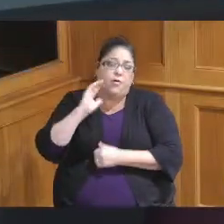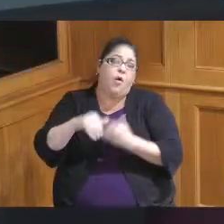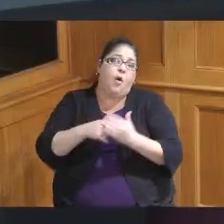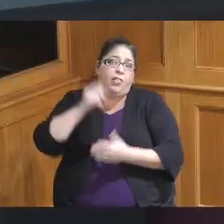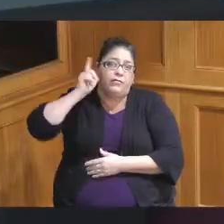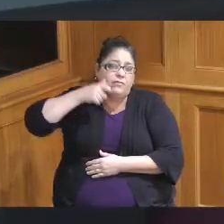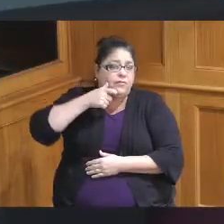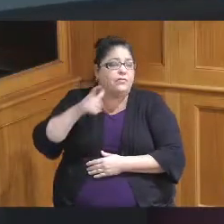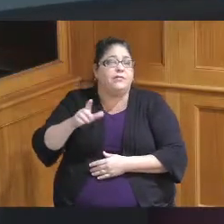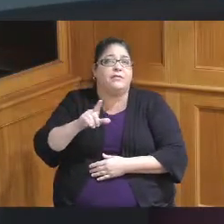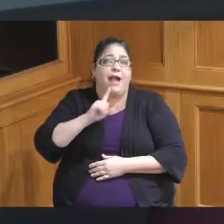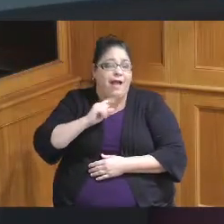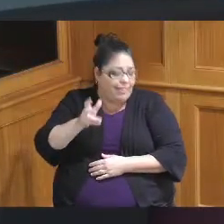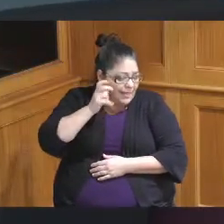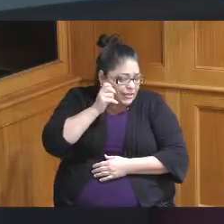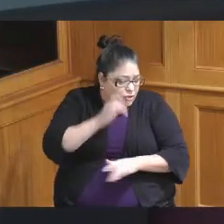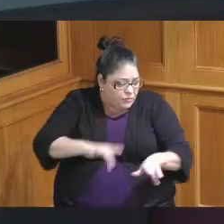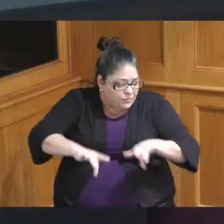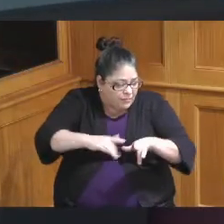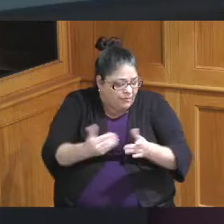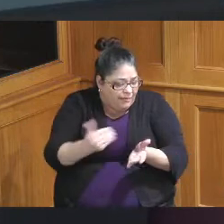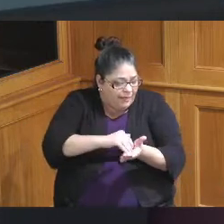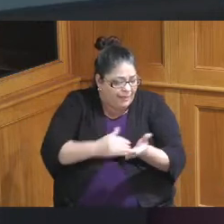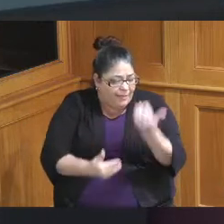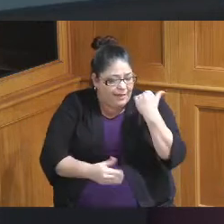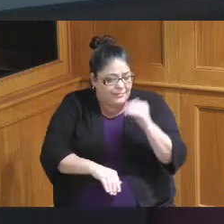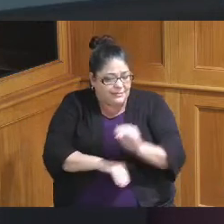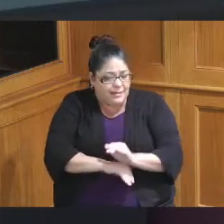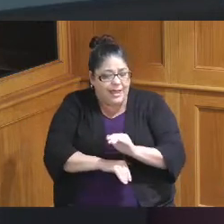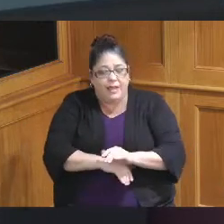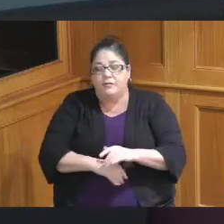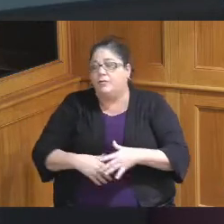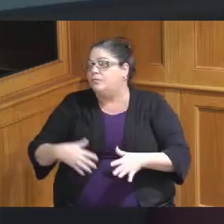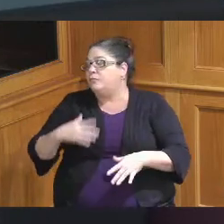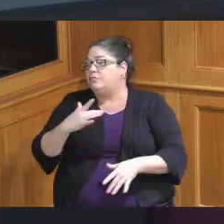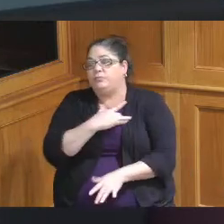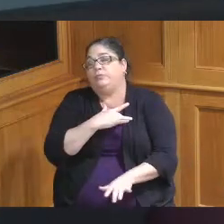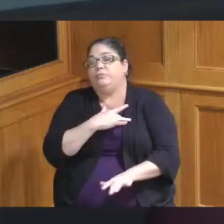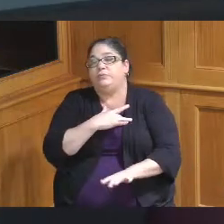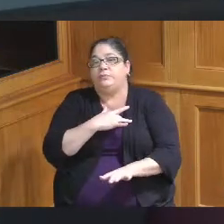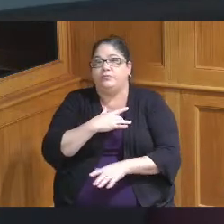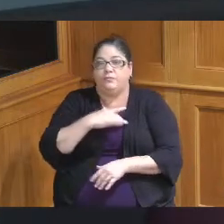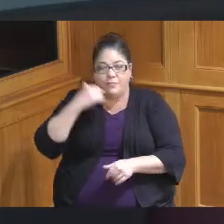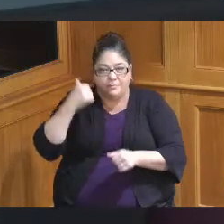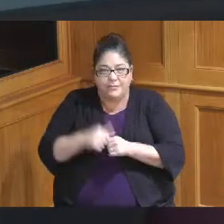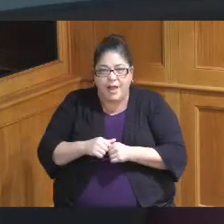and listened to the tape again last night it was like it was remarkable what you and Helena did so